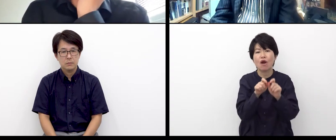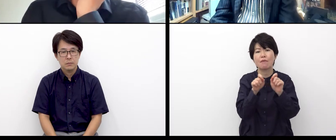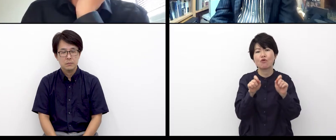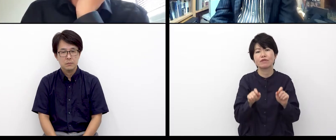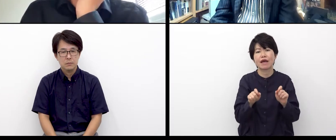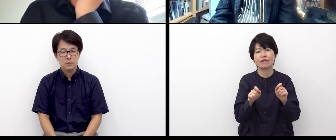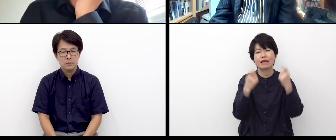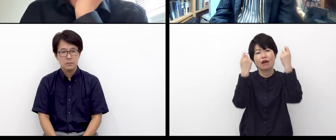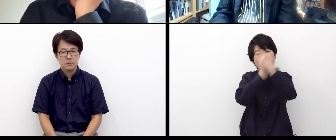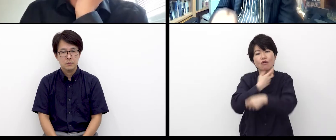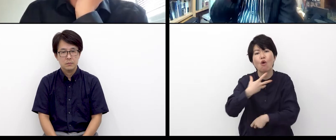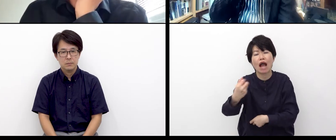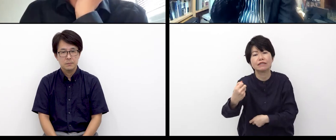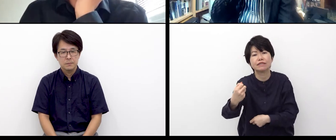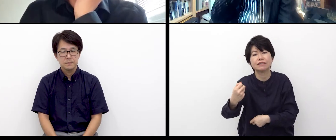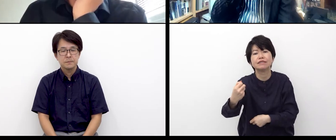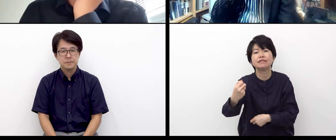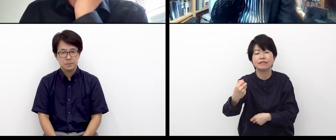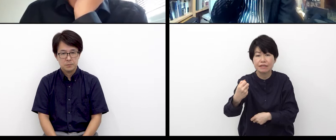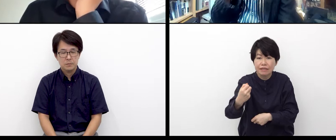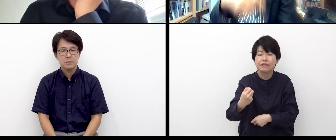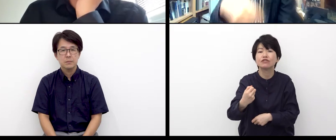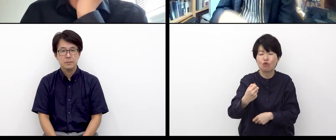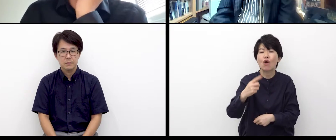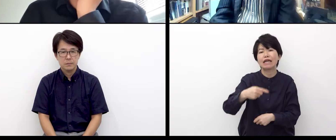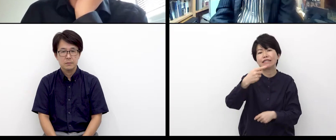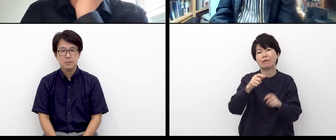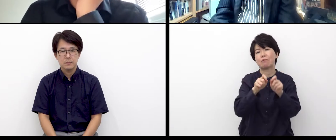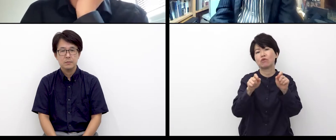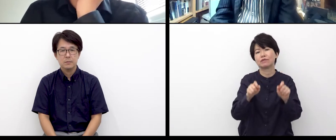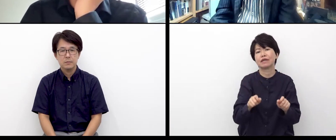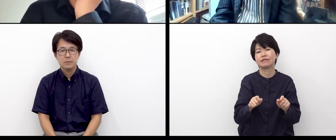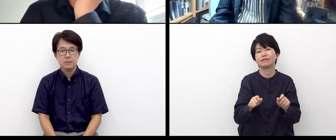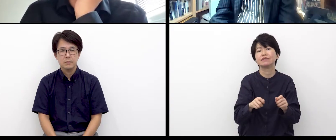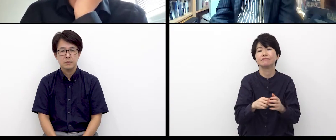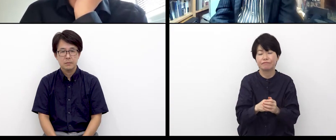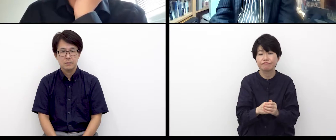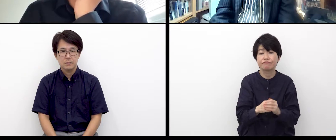this is a problem for each individual.